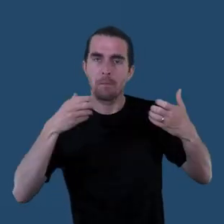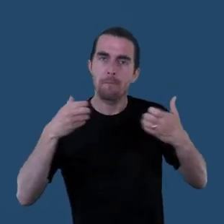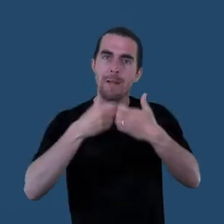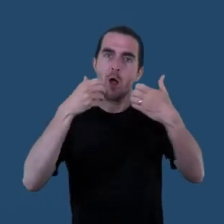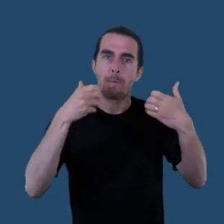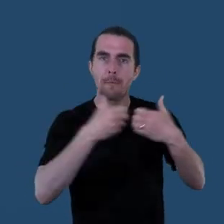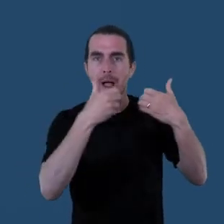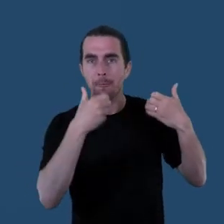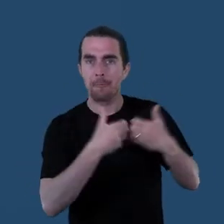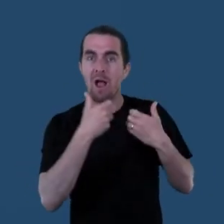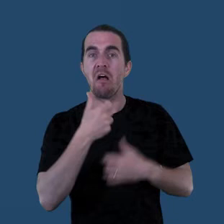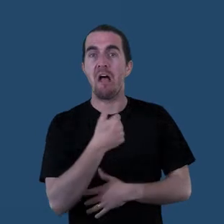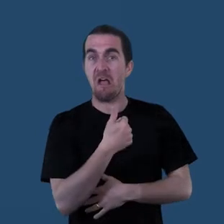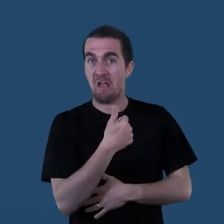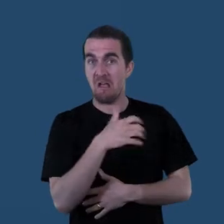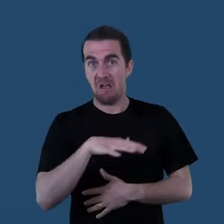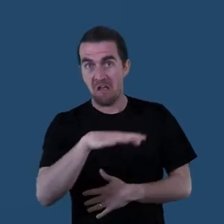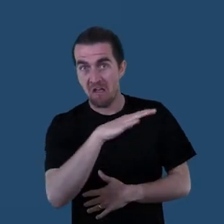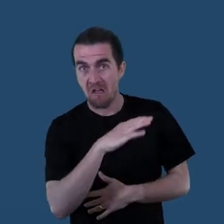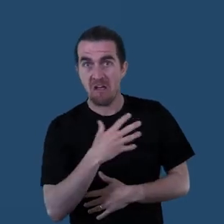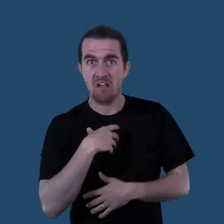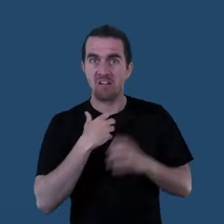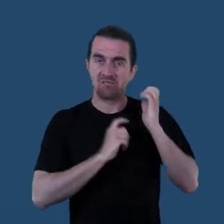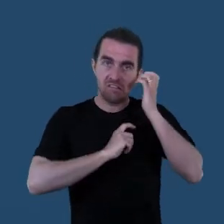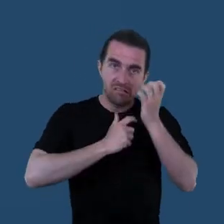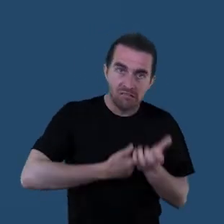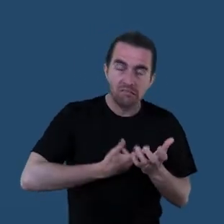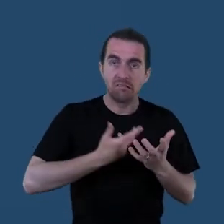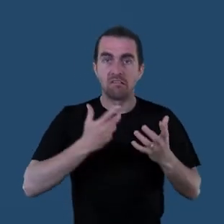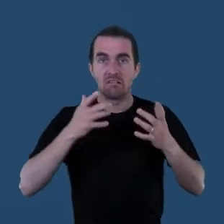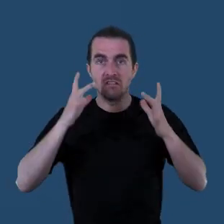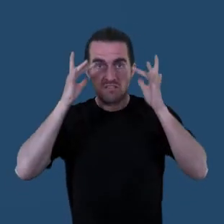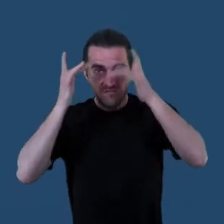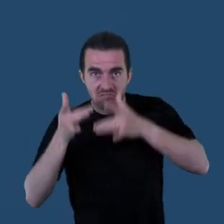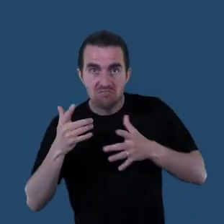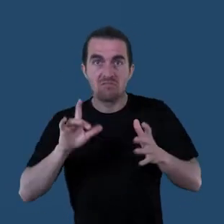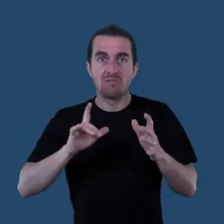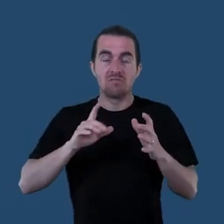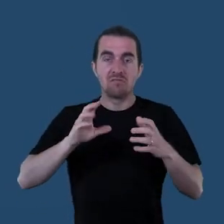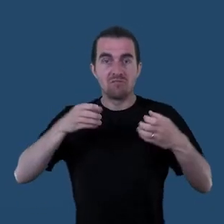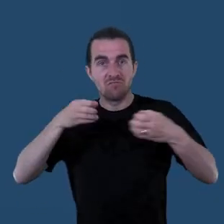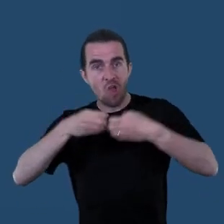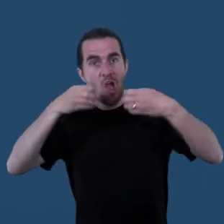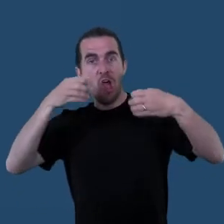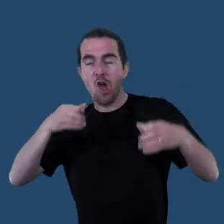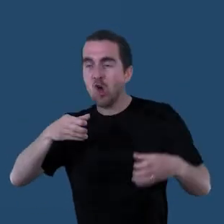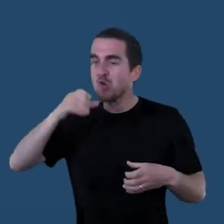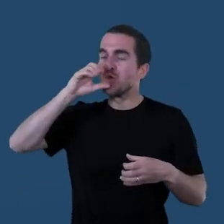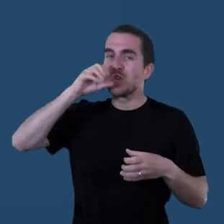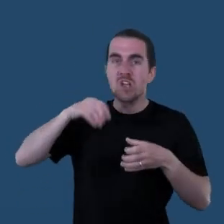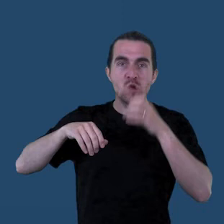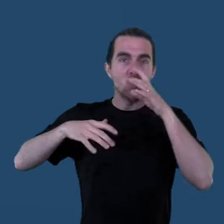So there we were, all in our field gear, sieves, drinking a glass of champagne to wish him a happy birthday.